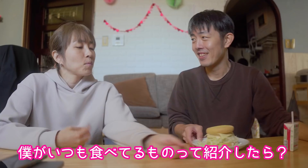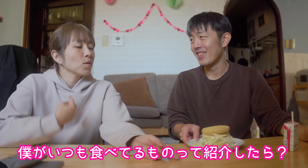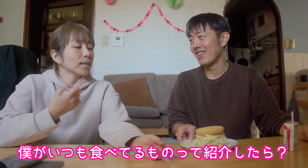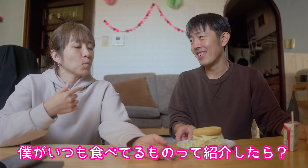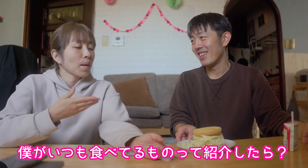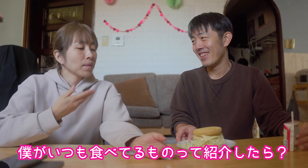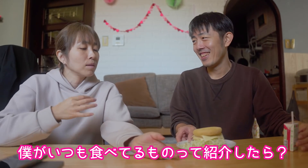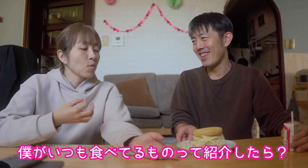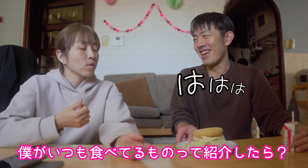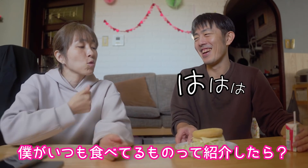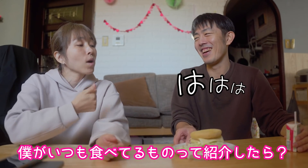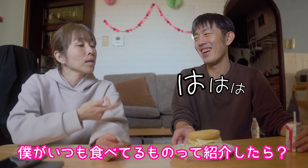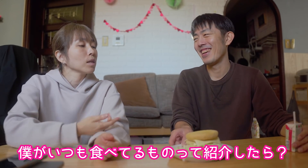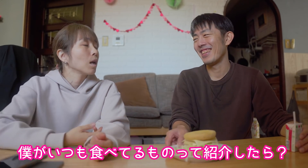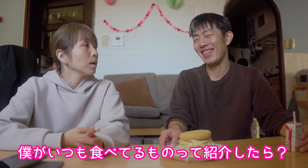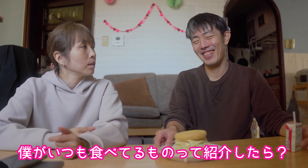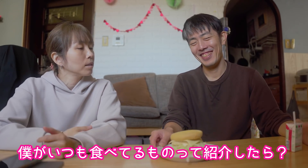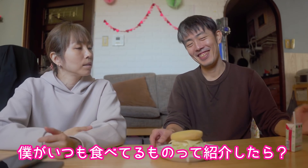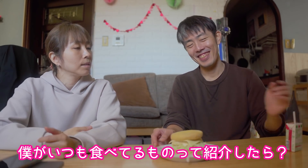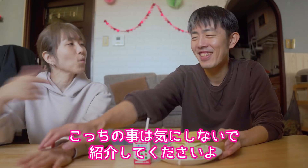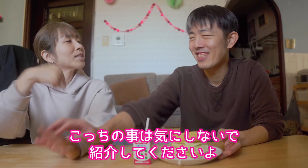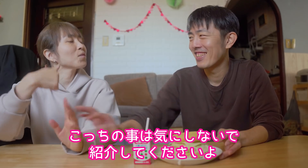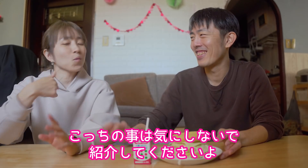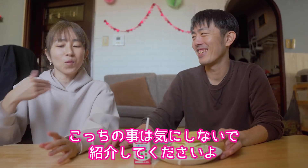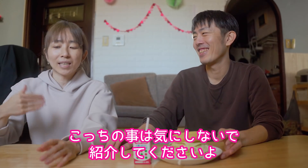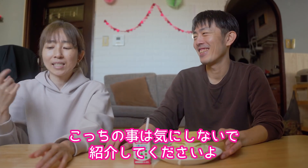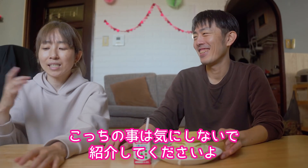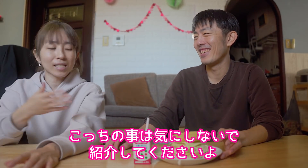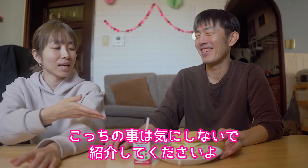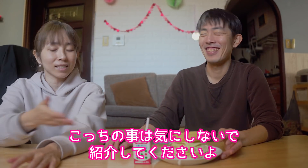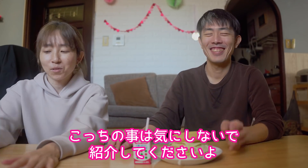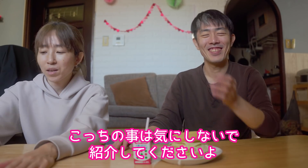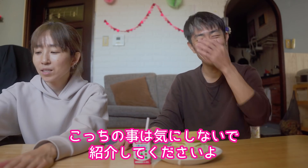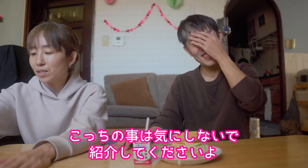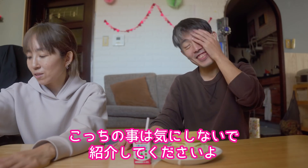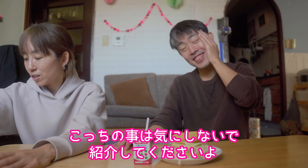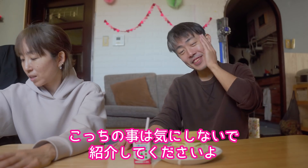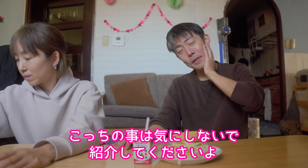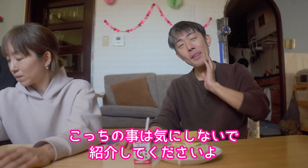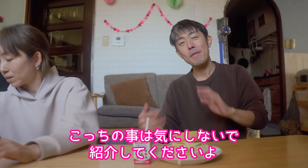(Mom)What about introducing what you eat normally? (Dad)Hahaha (Mom)Don't worry about me, just introduce to everyone.